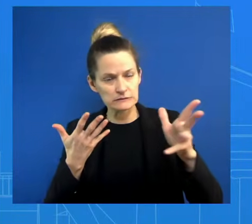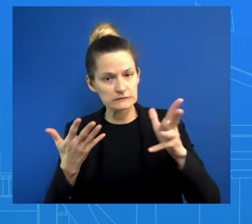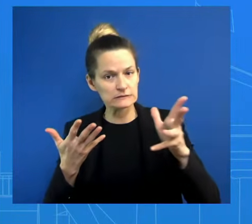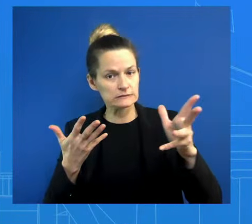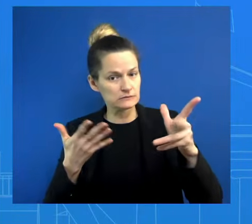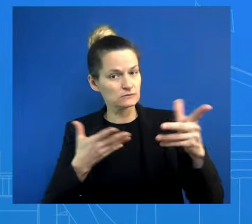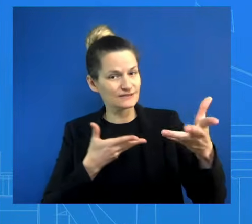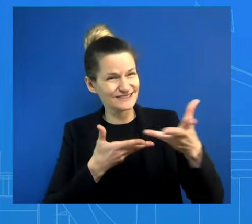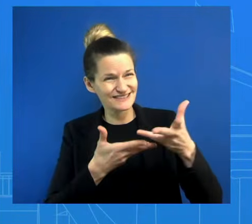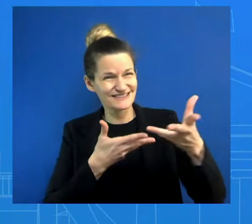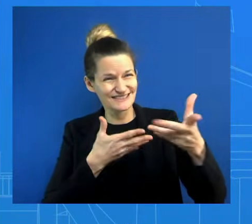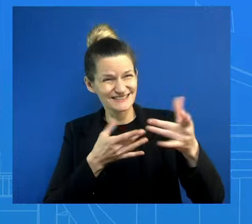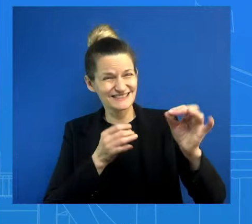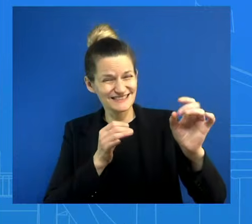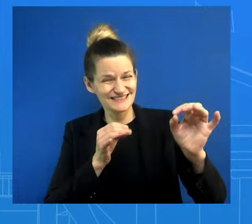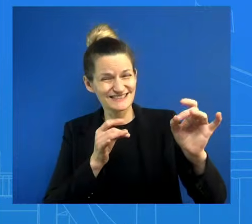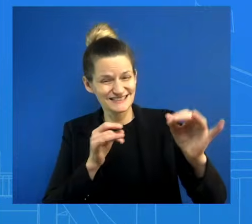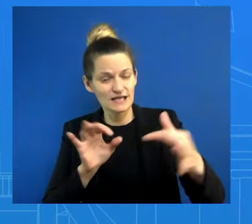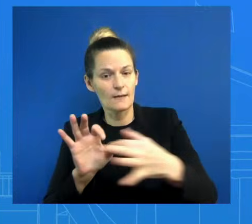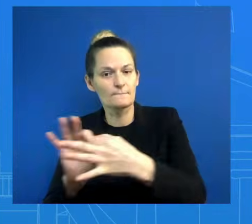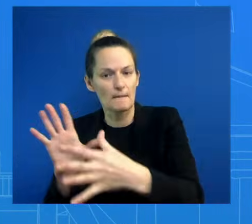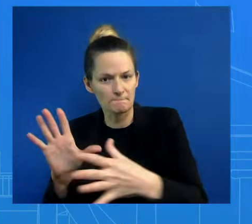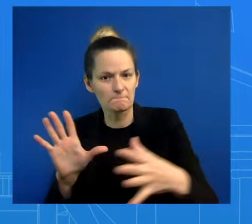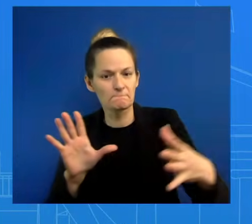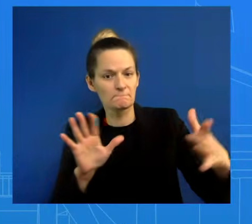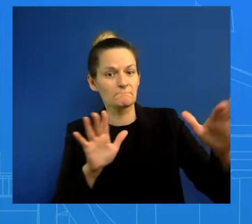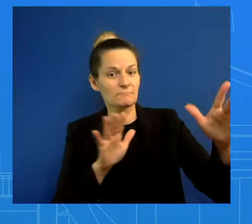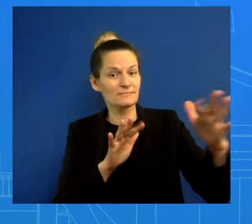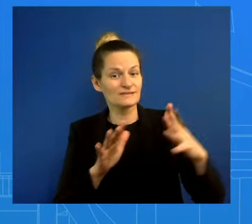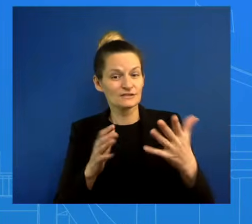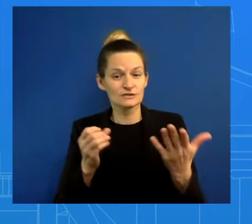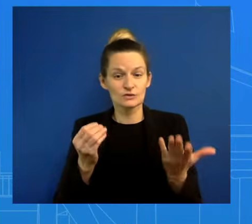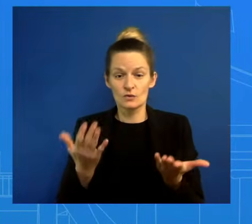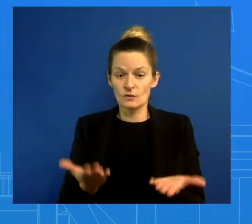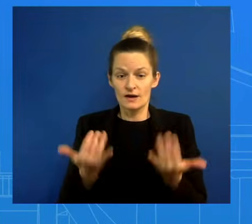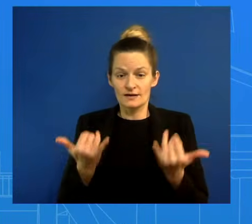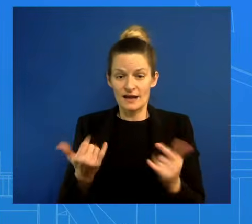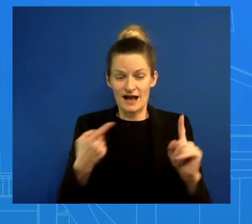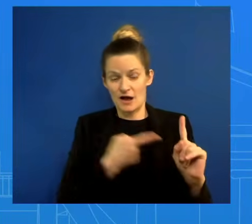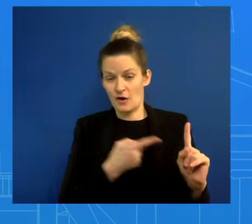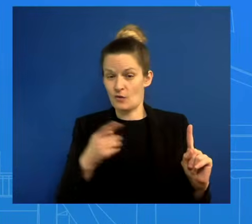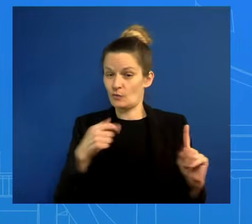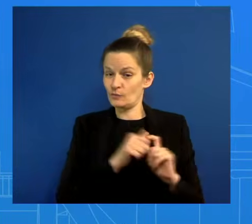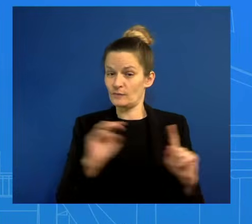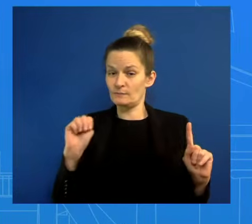They were not willing to -- and I said this yesterday -- to negotiate in good faith for Paul Whelan.